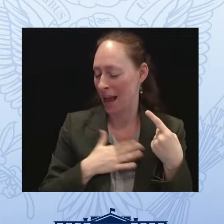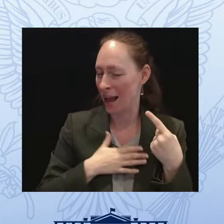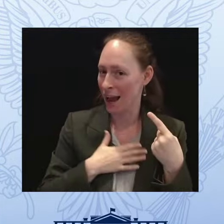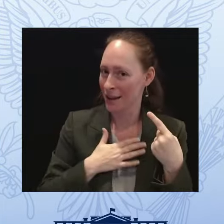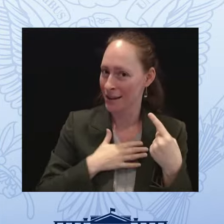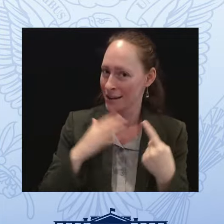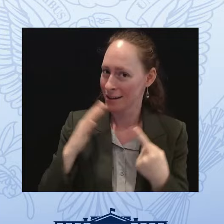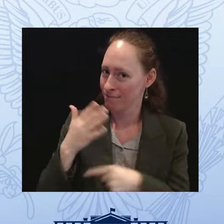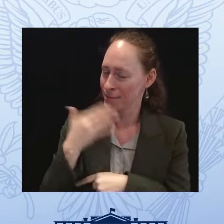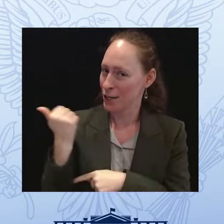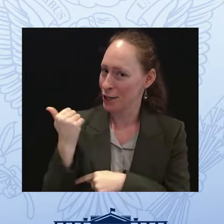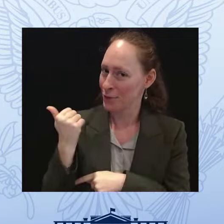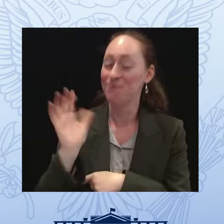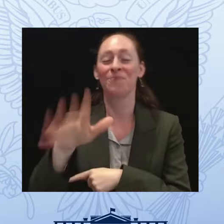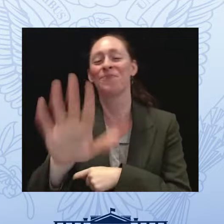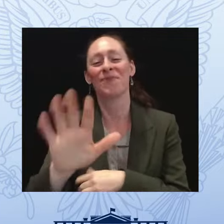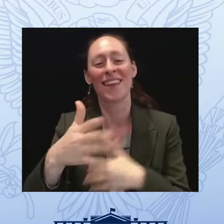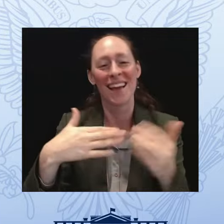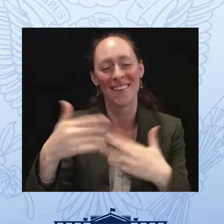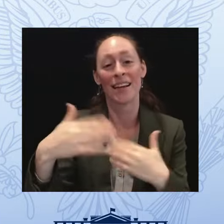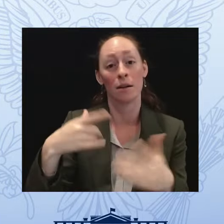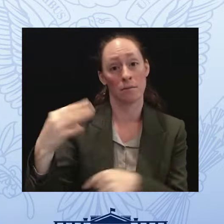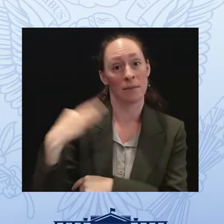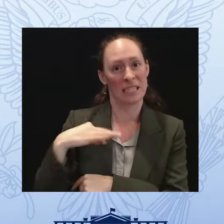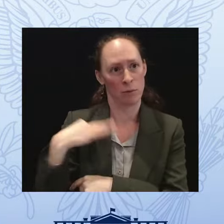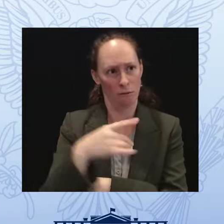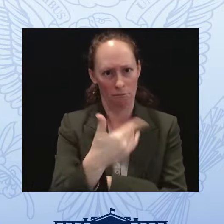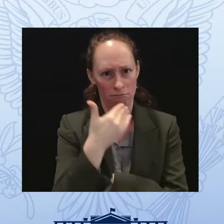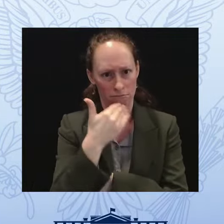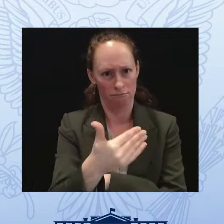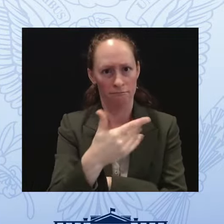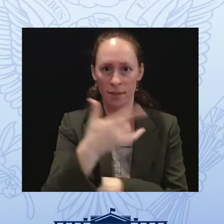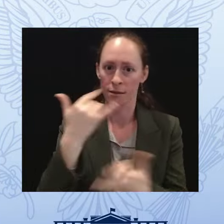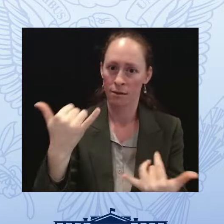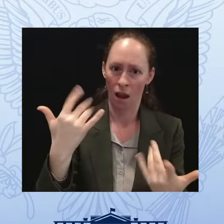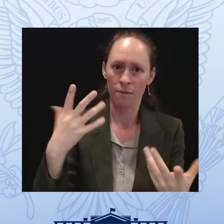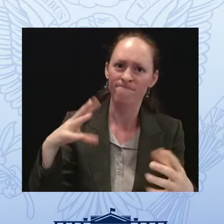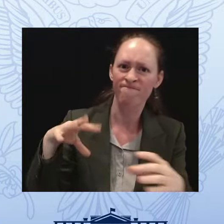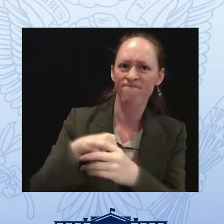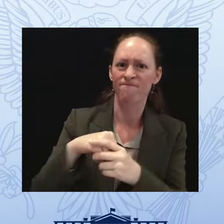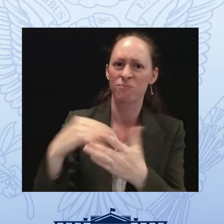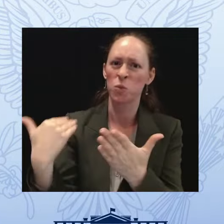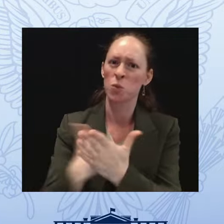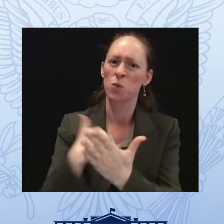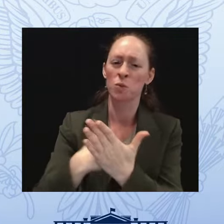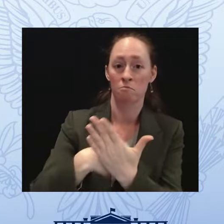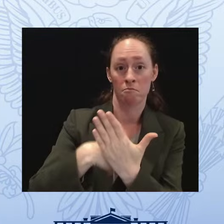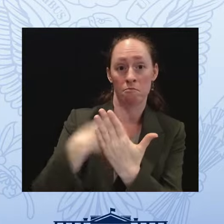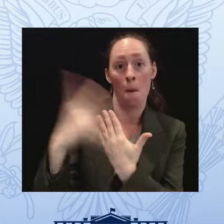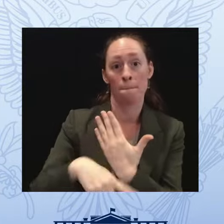initiative focused on cities growing industries who need more workers.